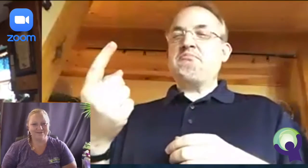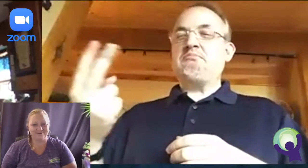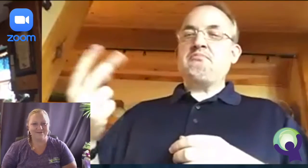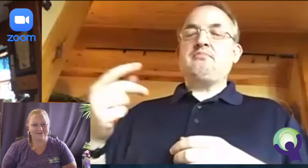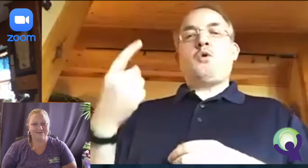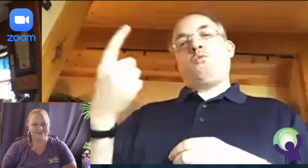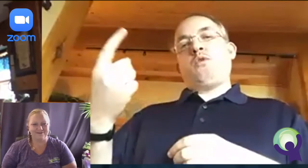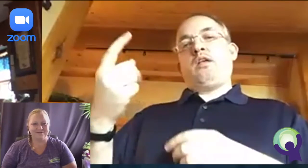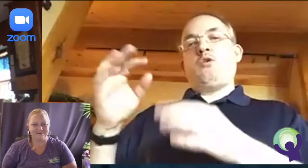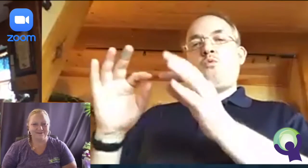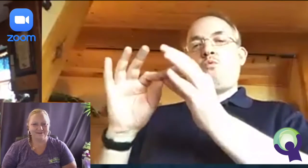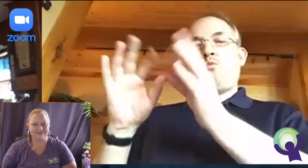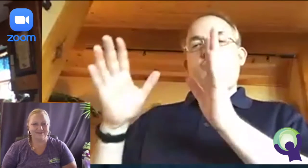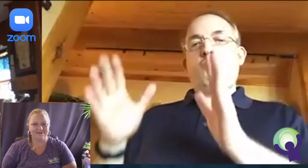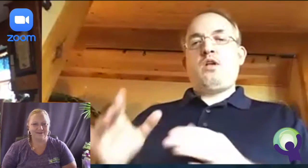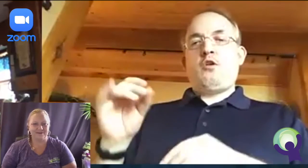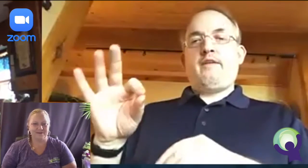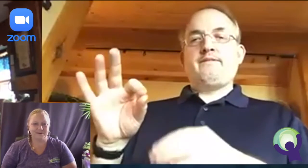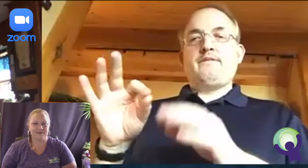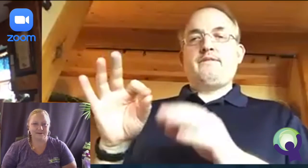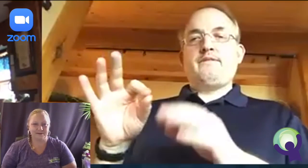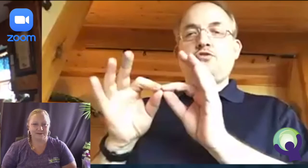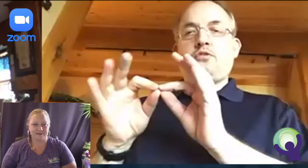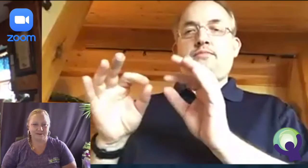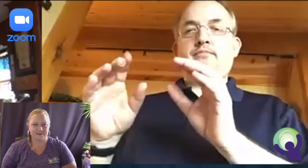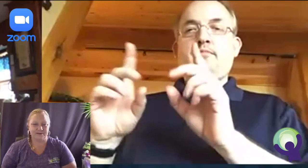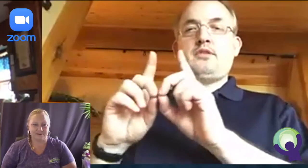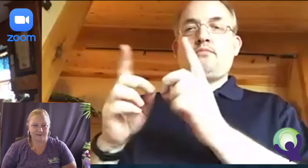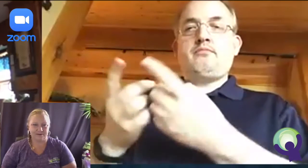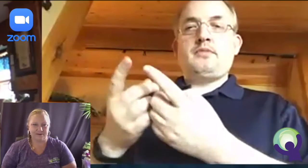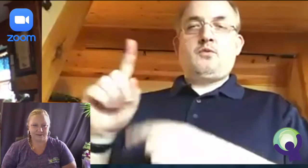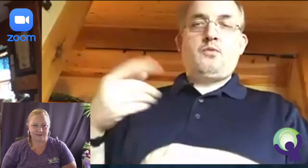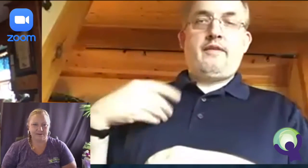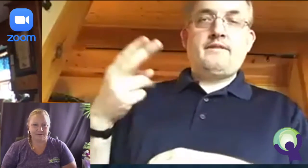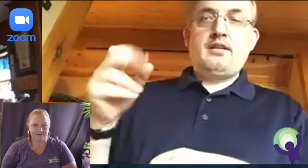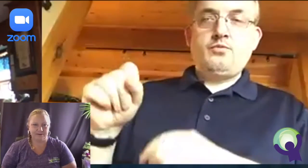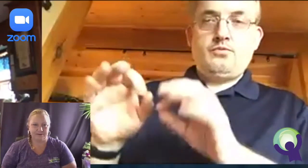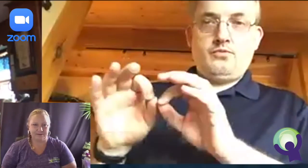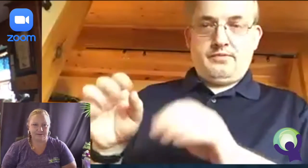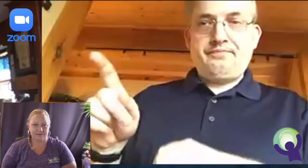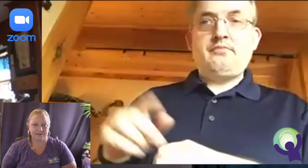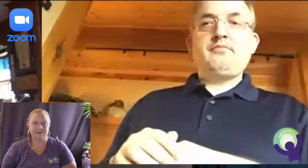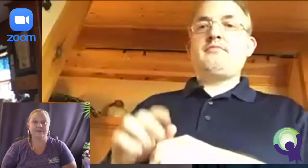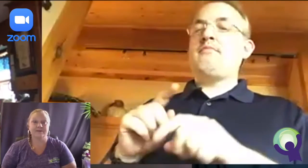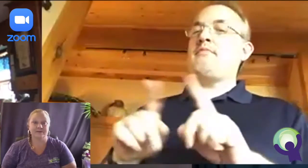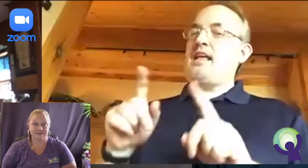and they've been still able to advance one of the interpreter in the one of the interpreters